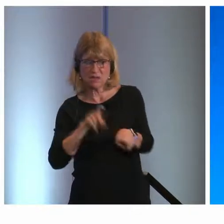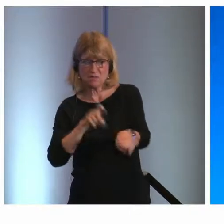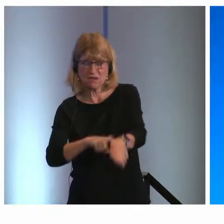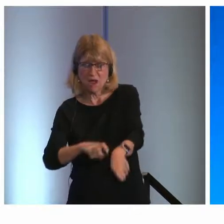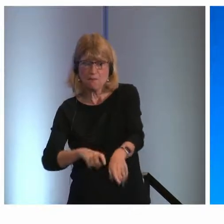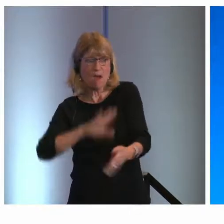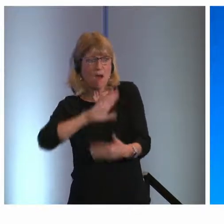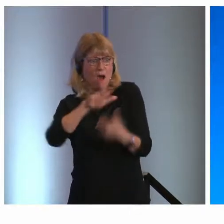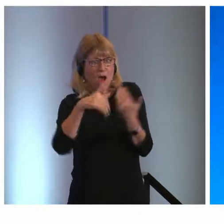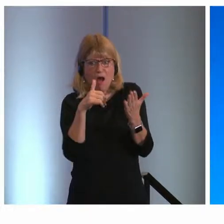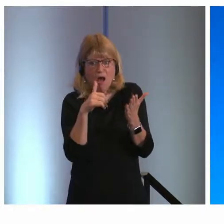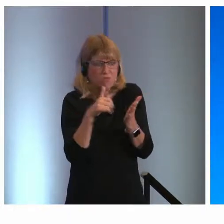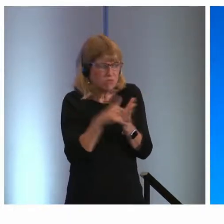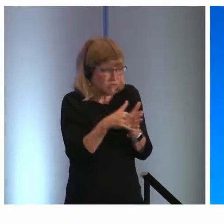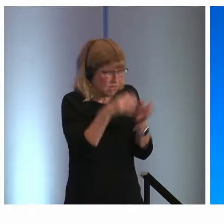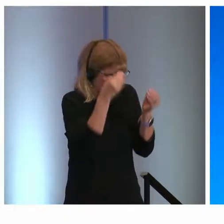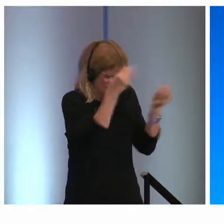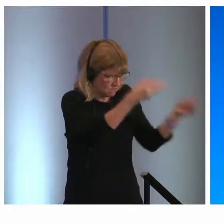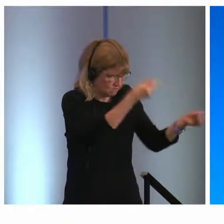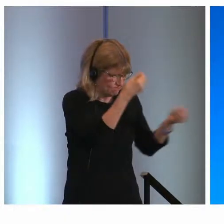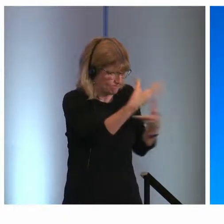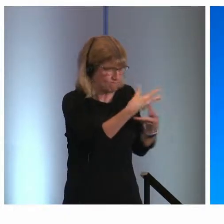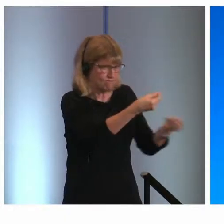have a cane -- and a dog in the other hand, all of that rich